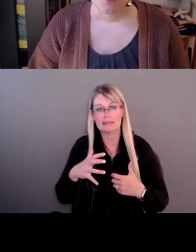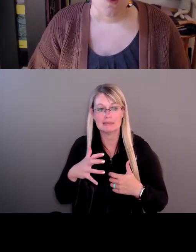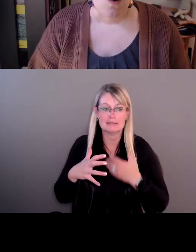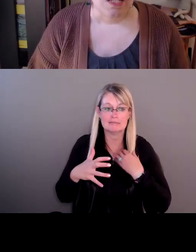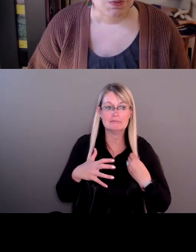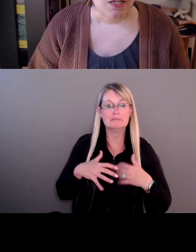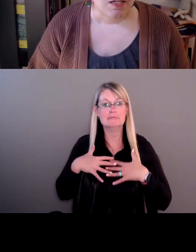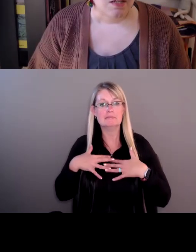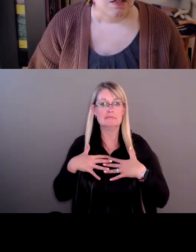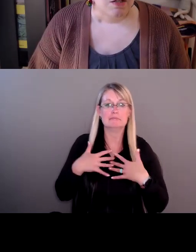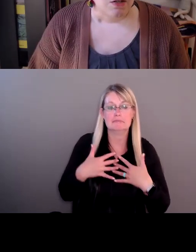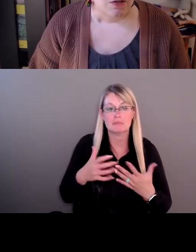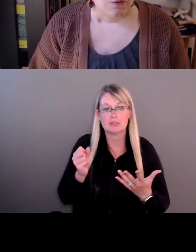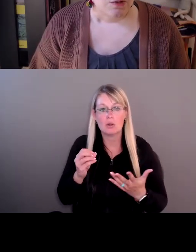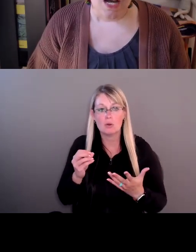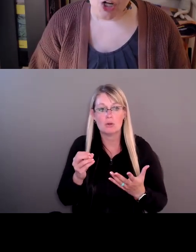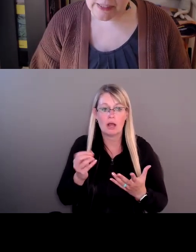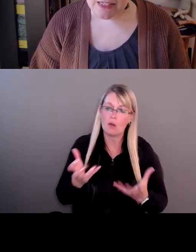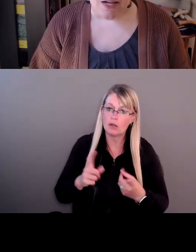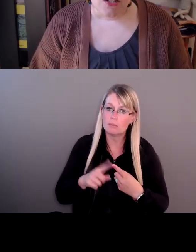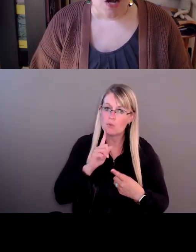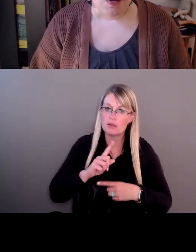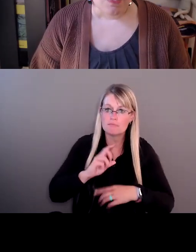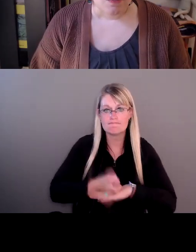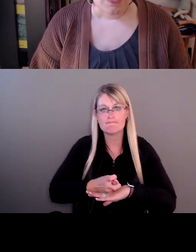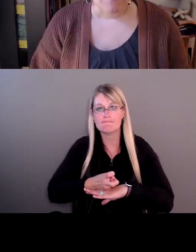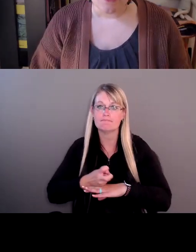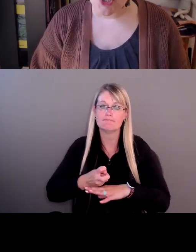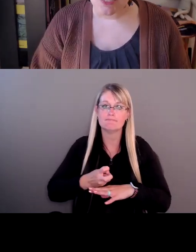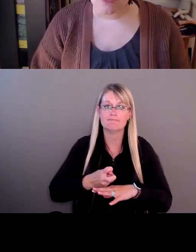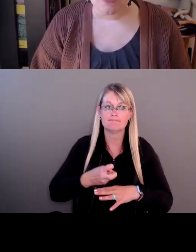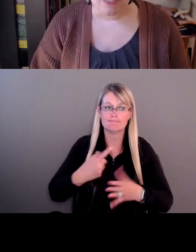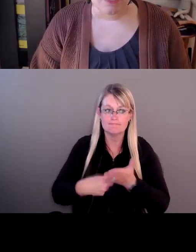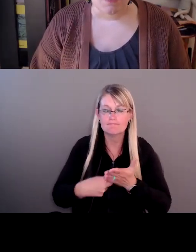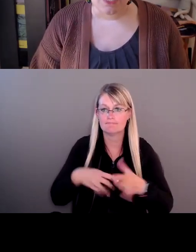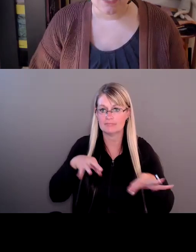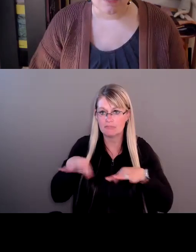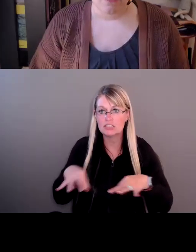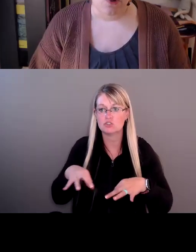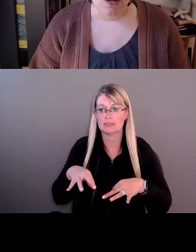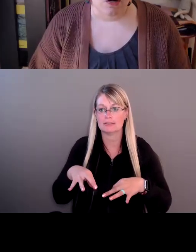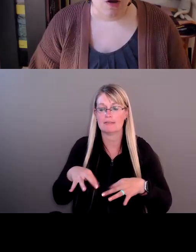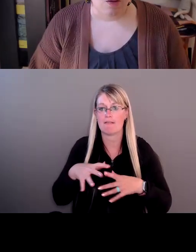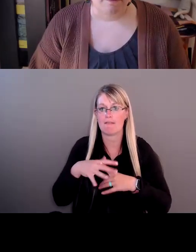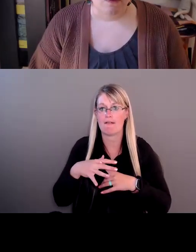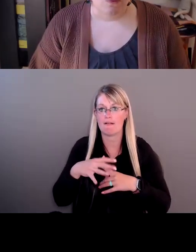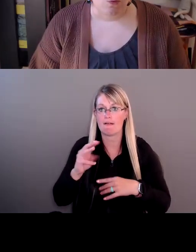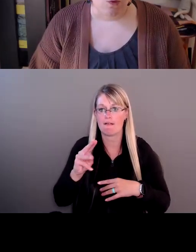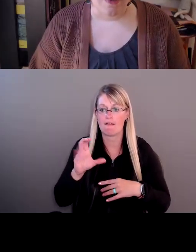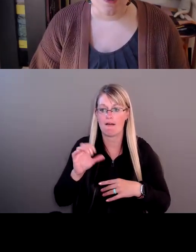So I want to be really concrete and talk about some definitions and some context for why those